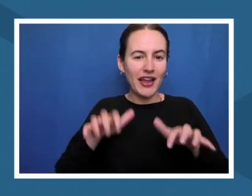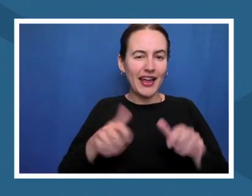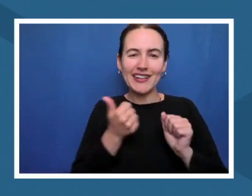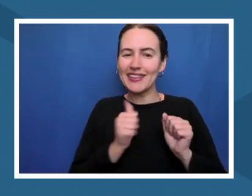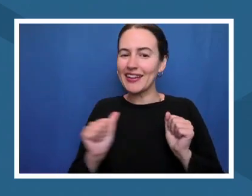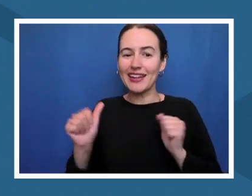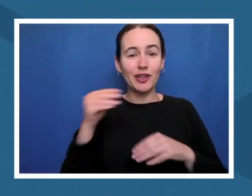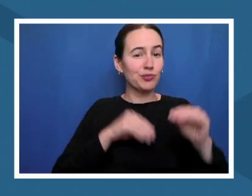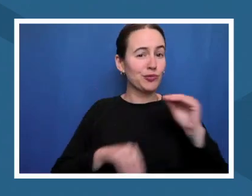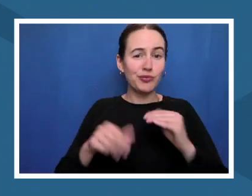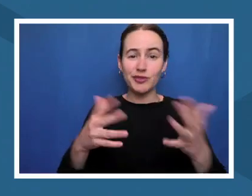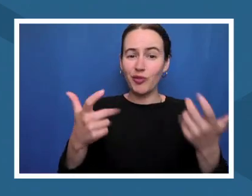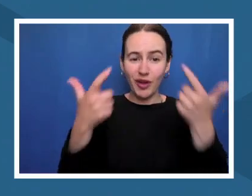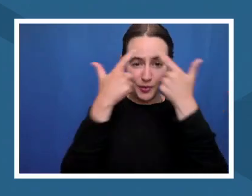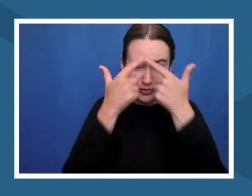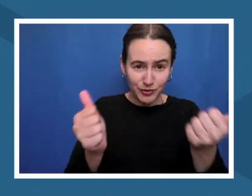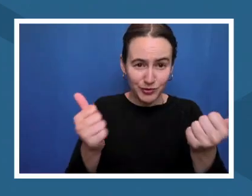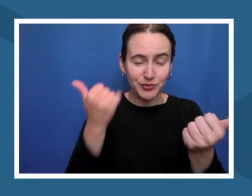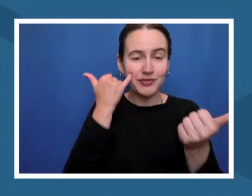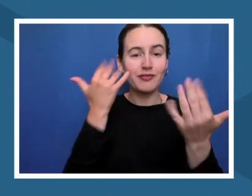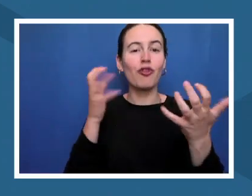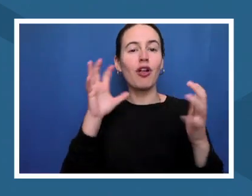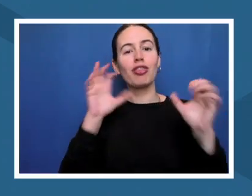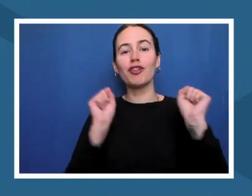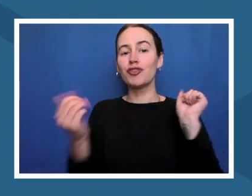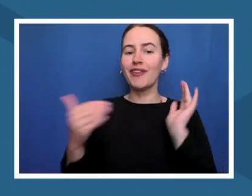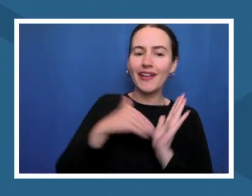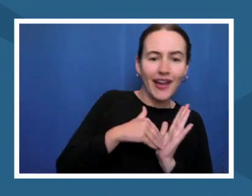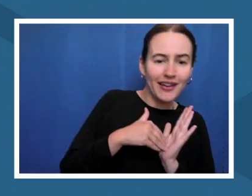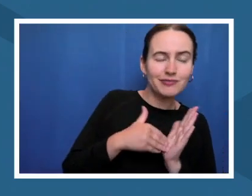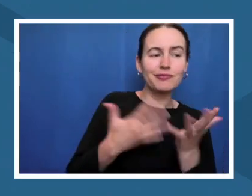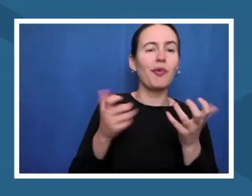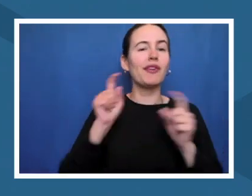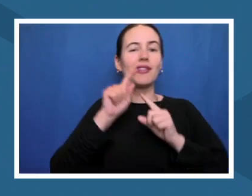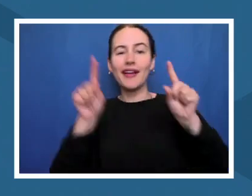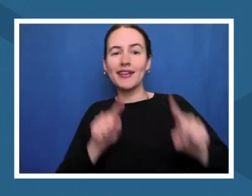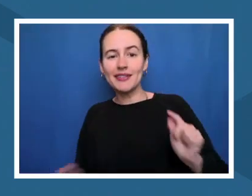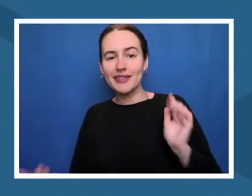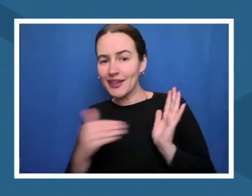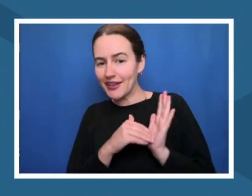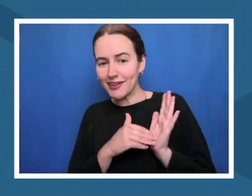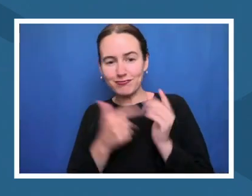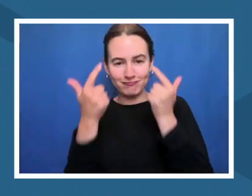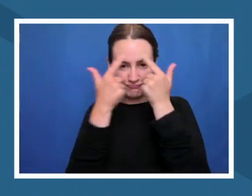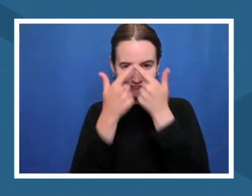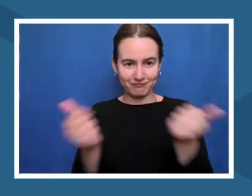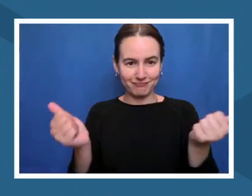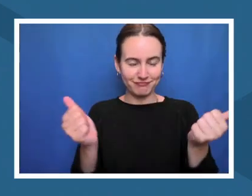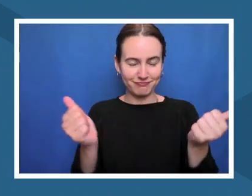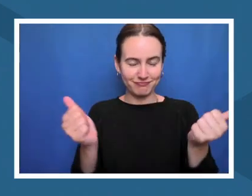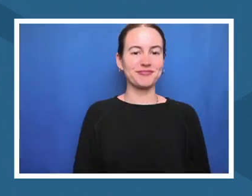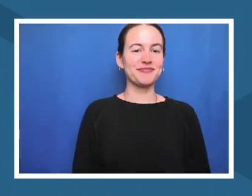want to go back to thunder if you want to go back to lightning